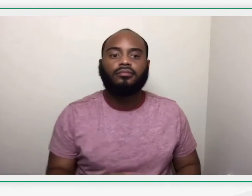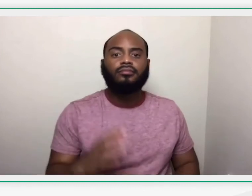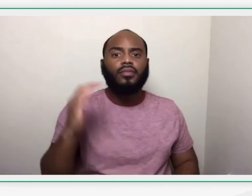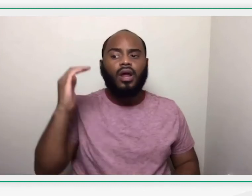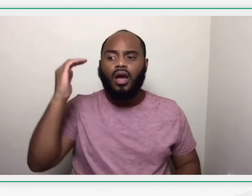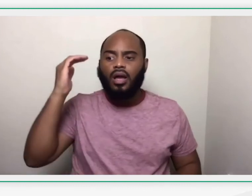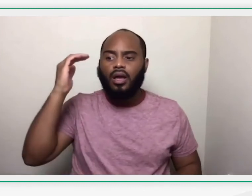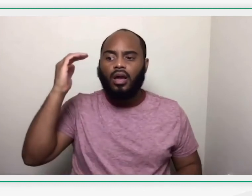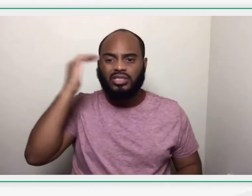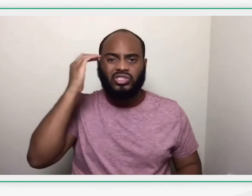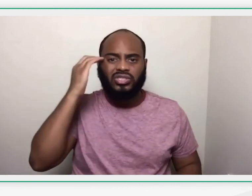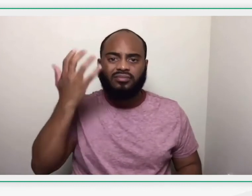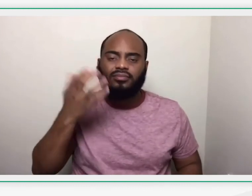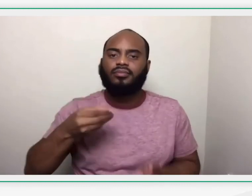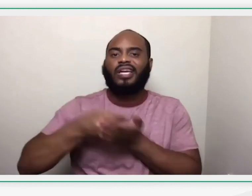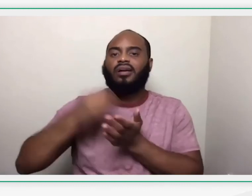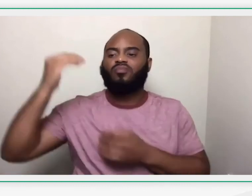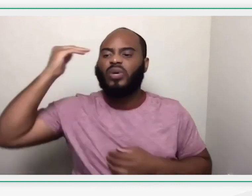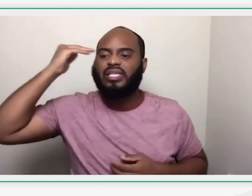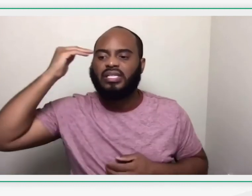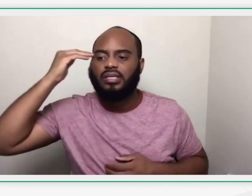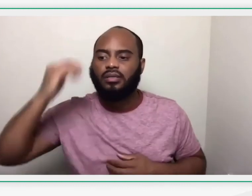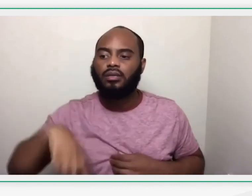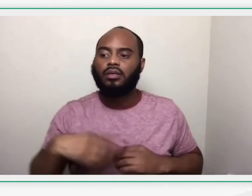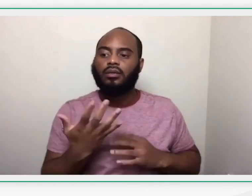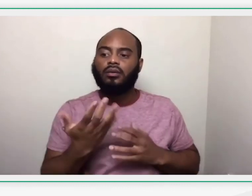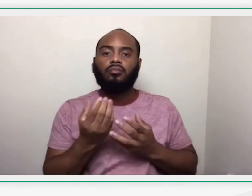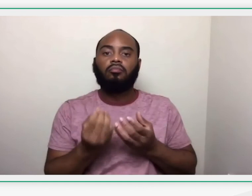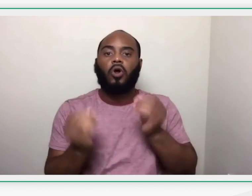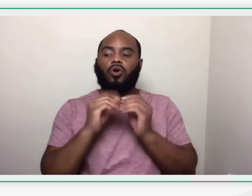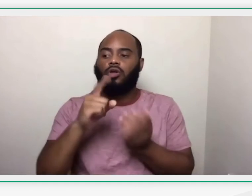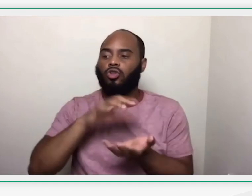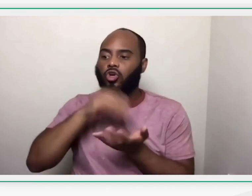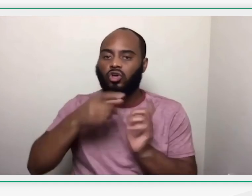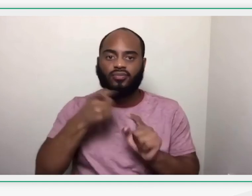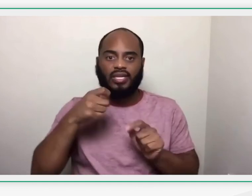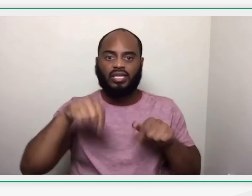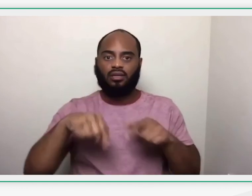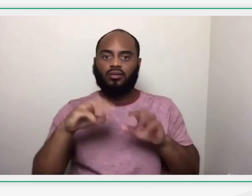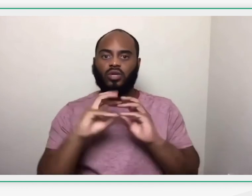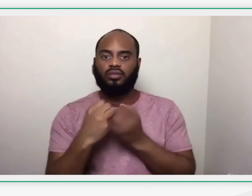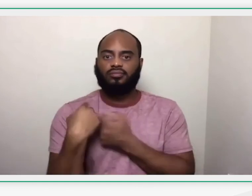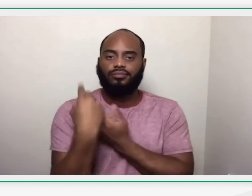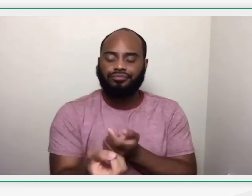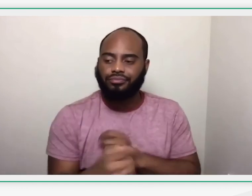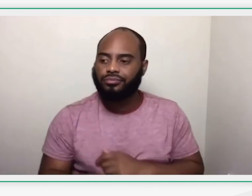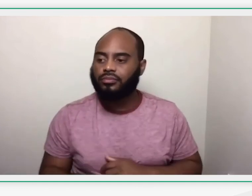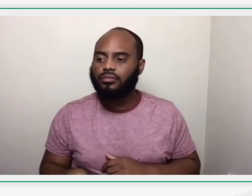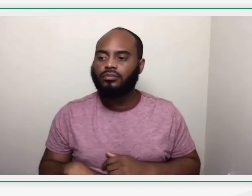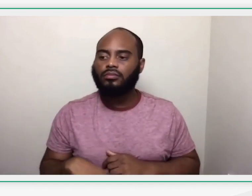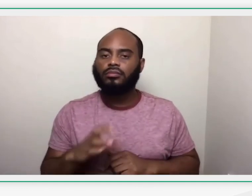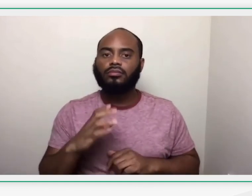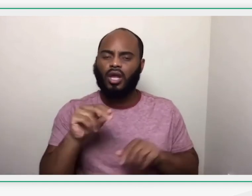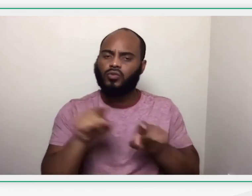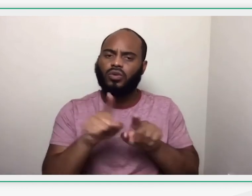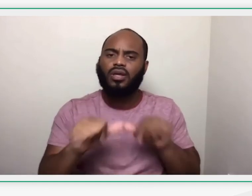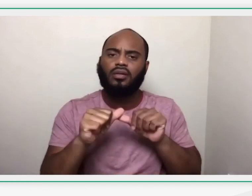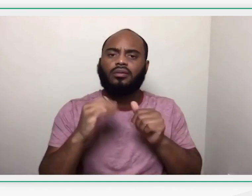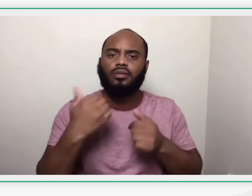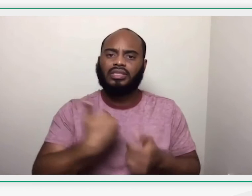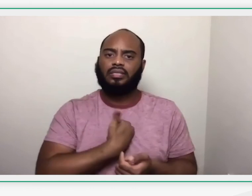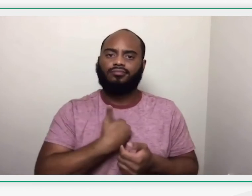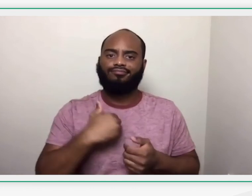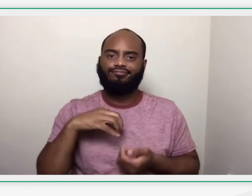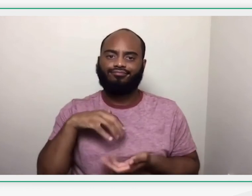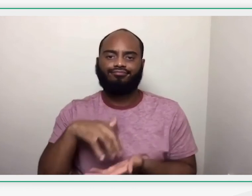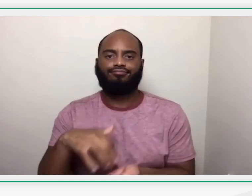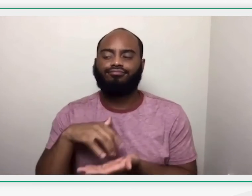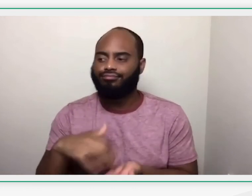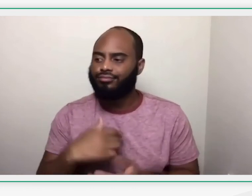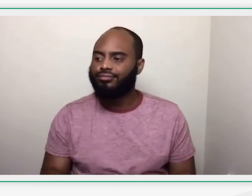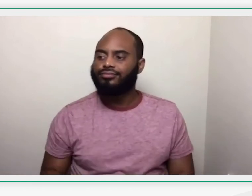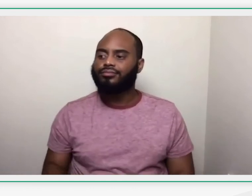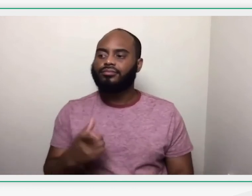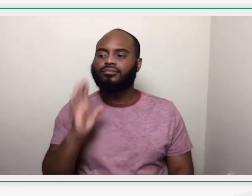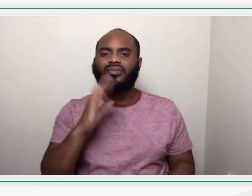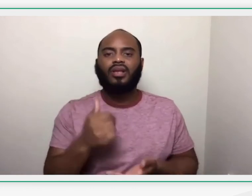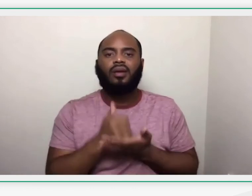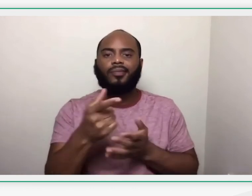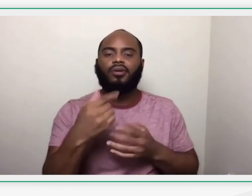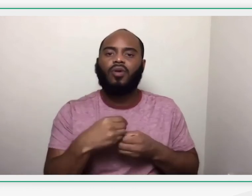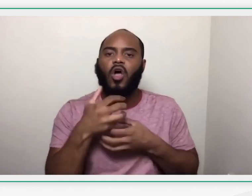I like to share knowledge, financial awareness. And, the more you learn from the workshop series, the more you can continue your self-study and enrichment, when it comes to credit confidence